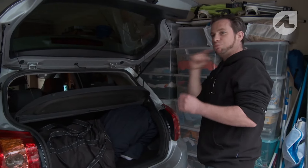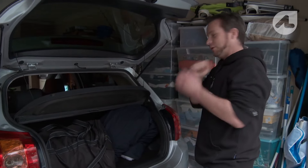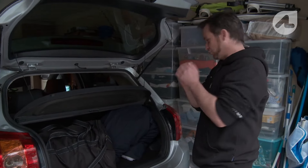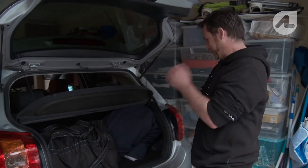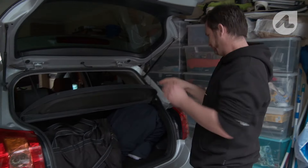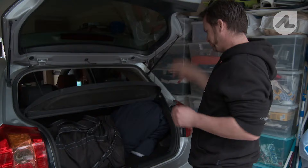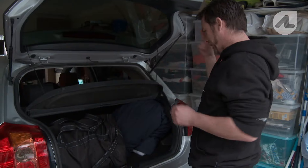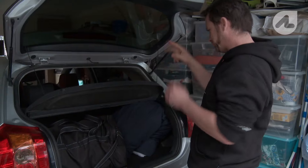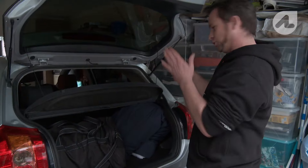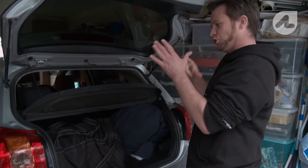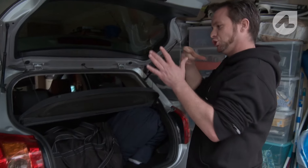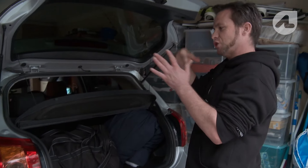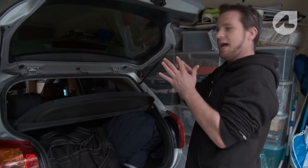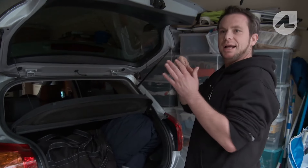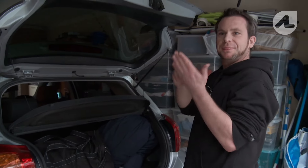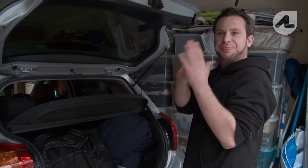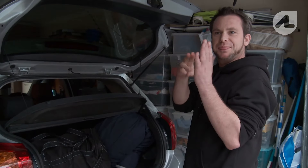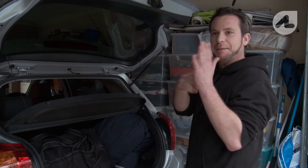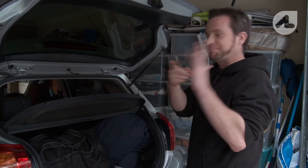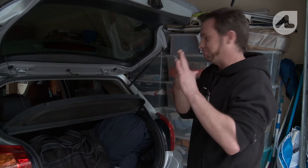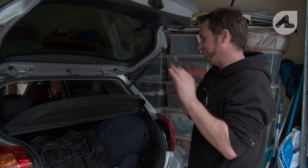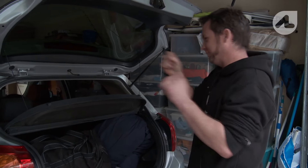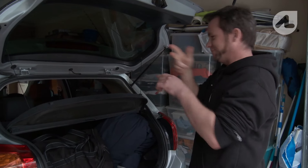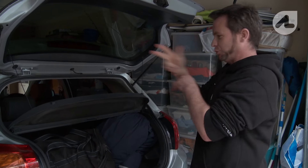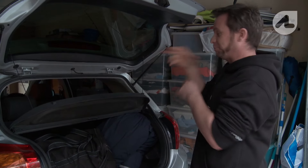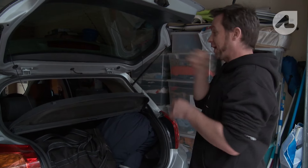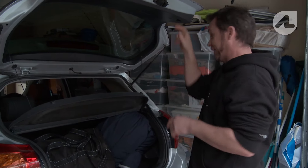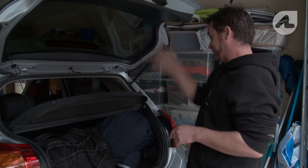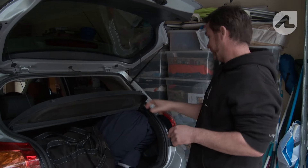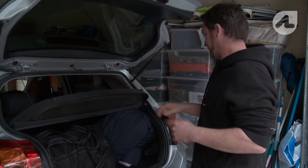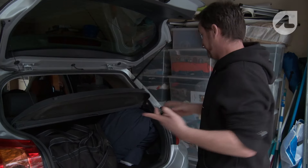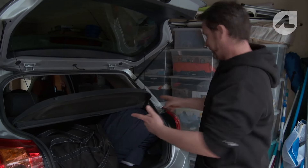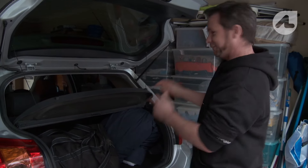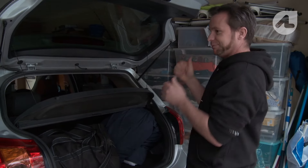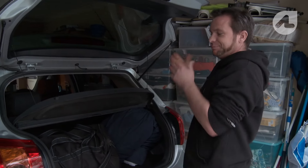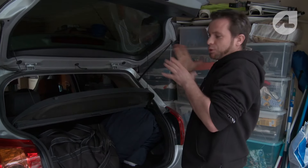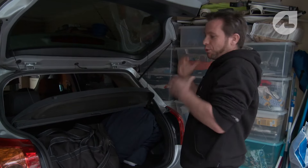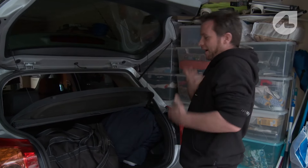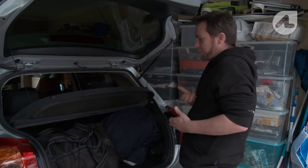So this is Sarah's boyfriend, his name is Jack Tame. He's a famous TV guy.